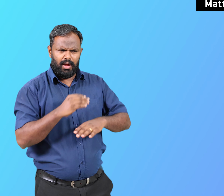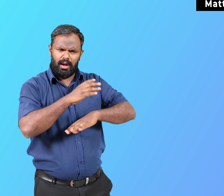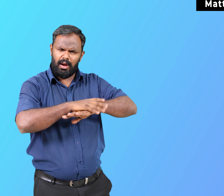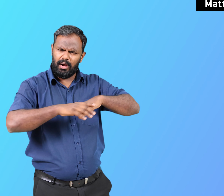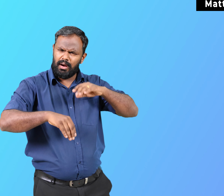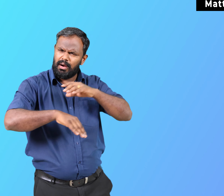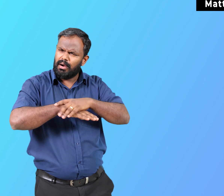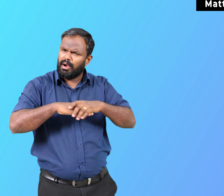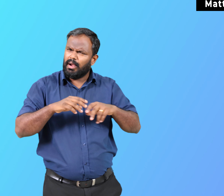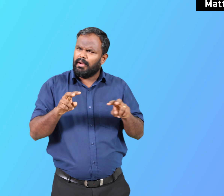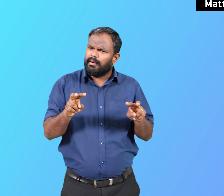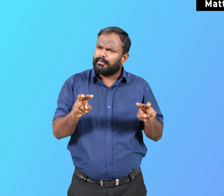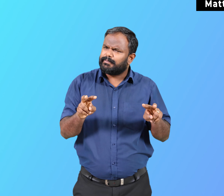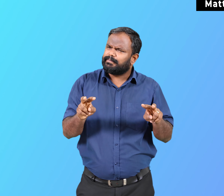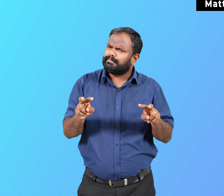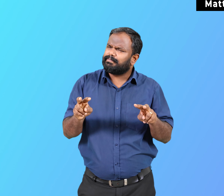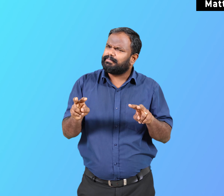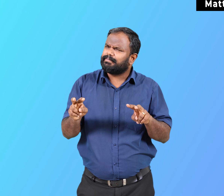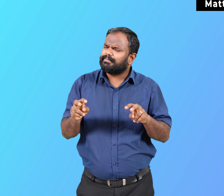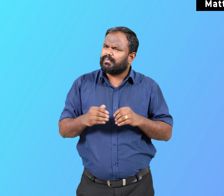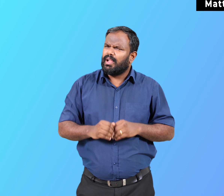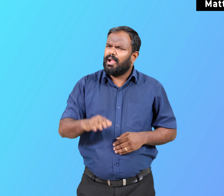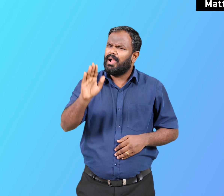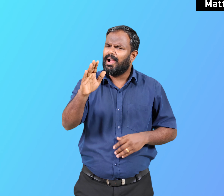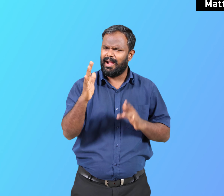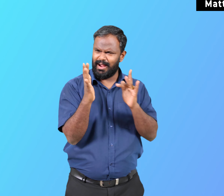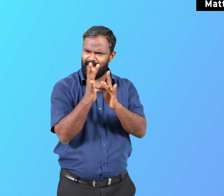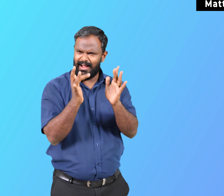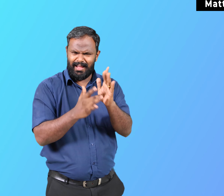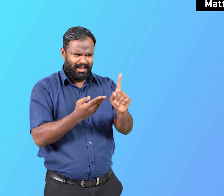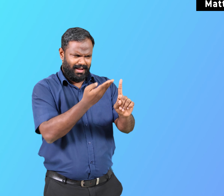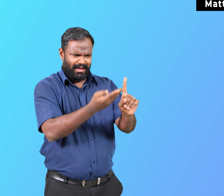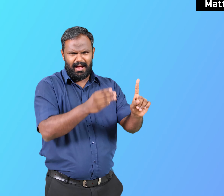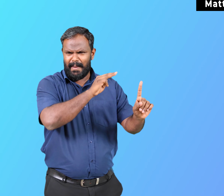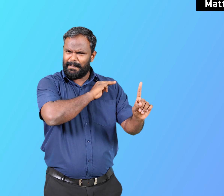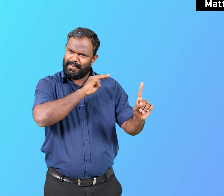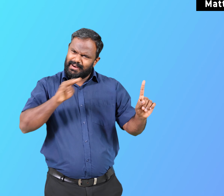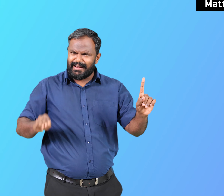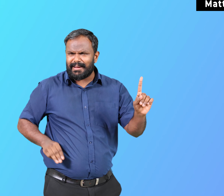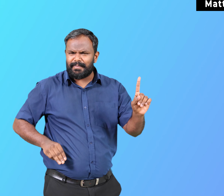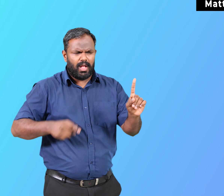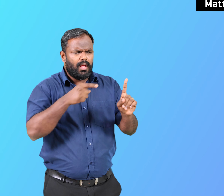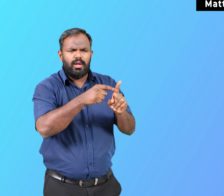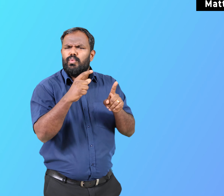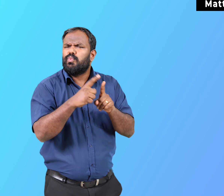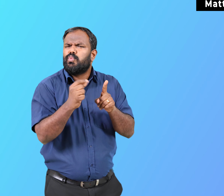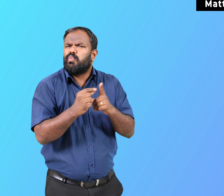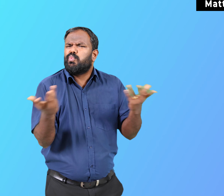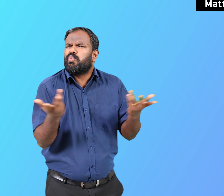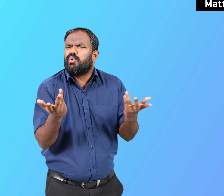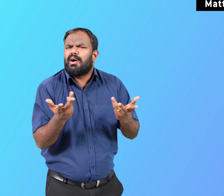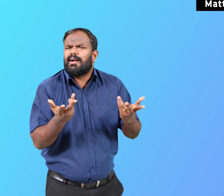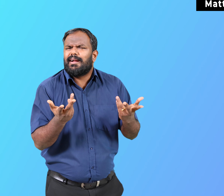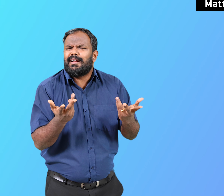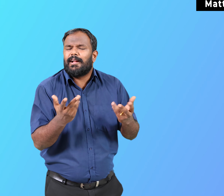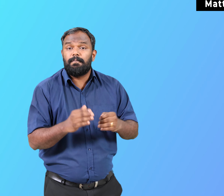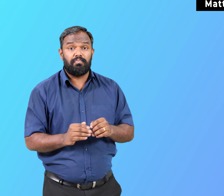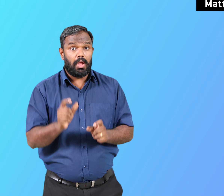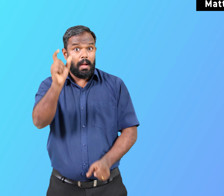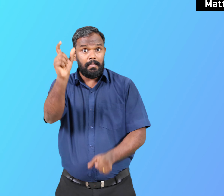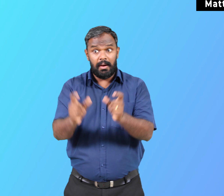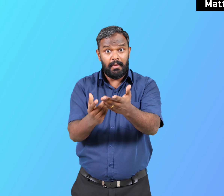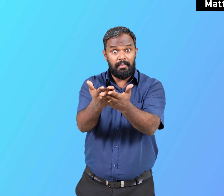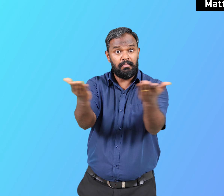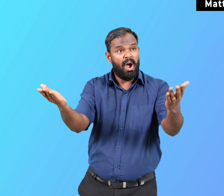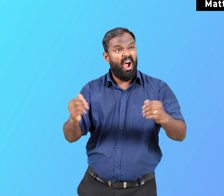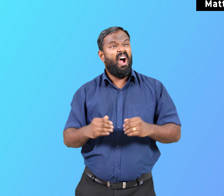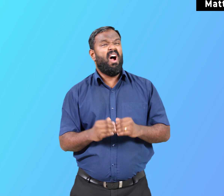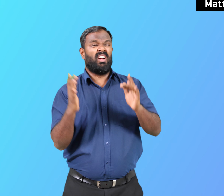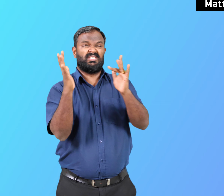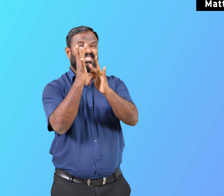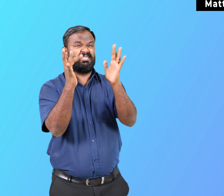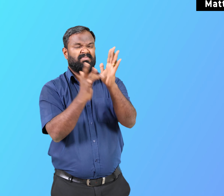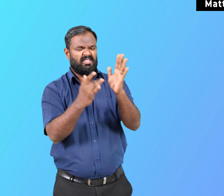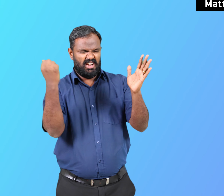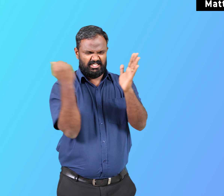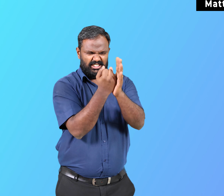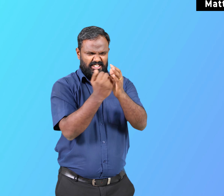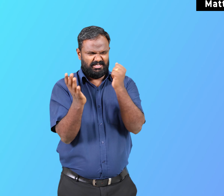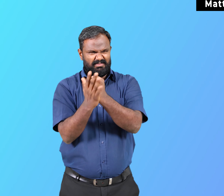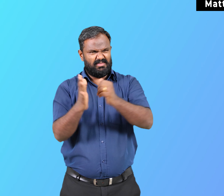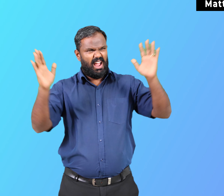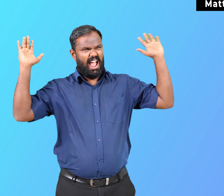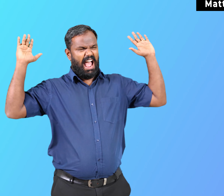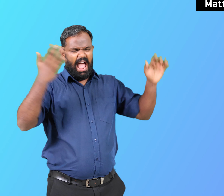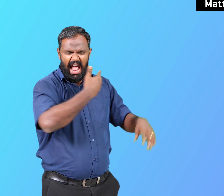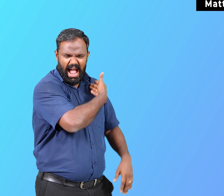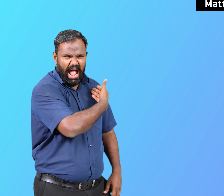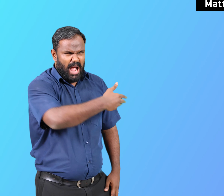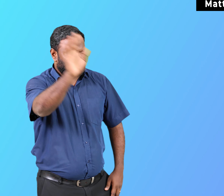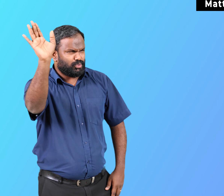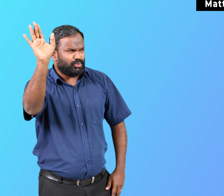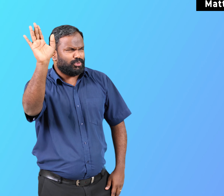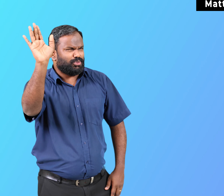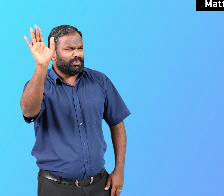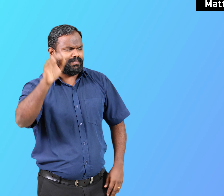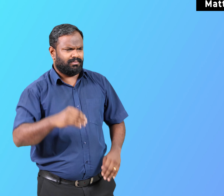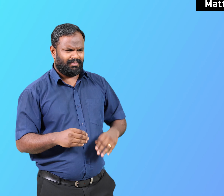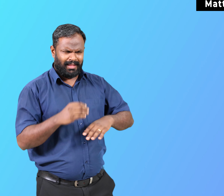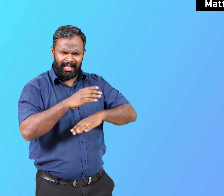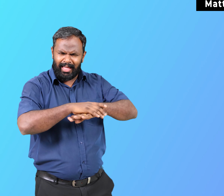Pilate asked, “So what should I do with Jesus, the one called the Messiah?” All the people said, “Kill him on a cross!”